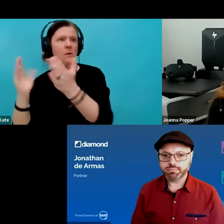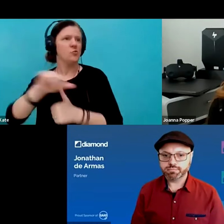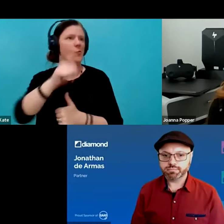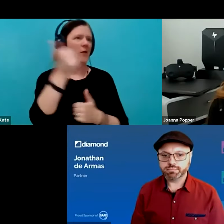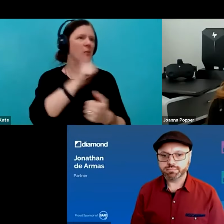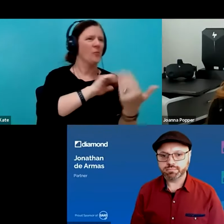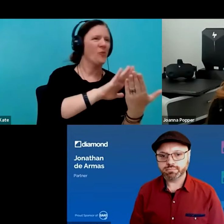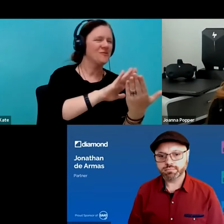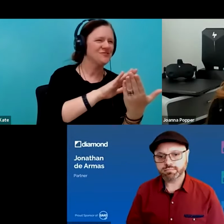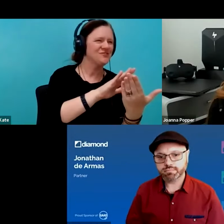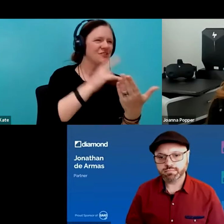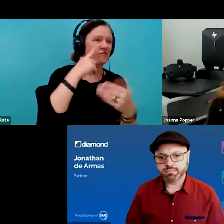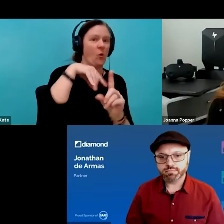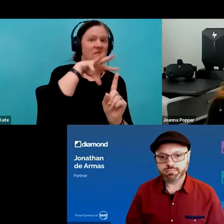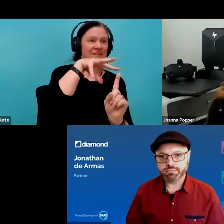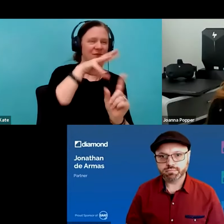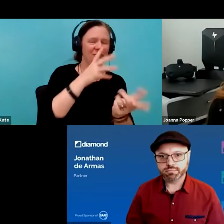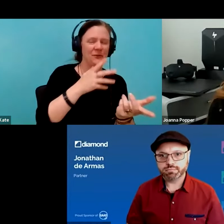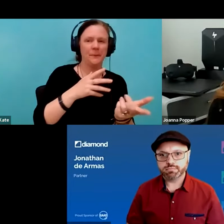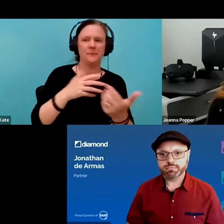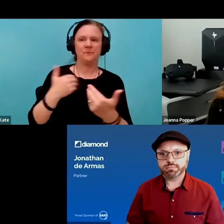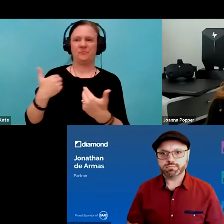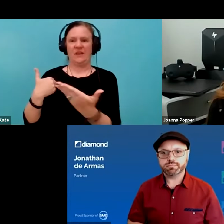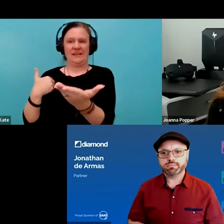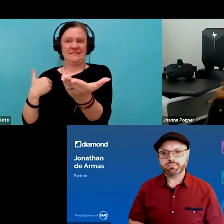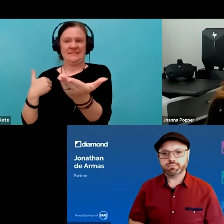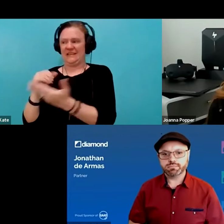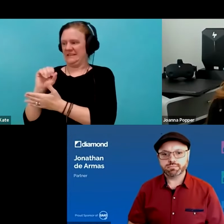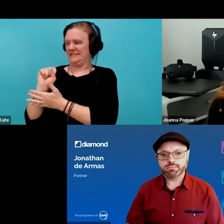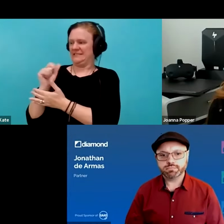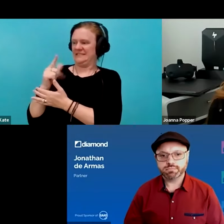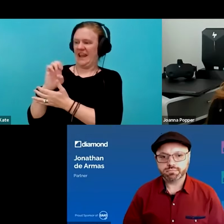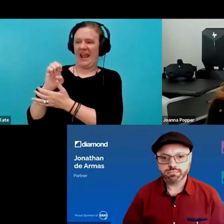You know, we have this this stage that essentially acts like a barrier and